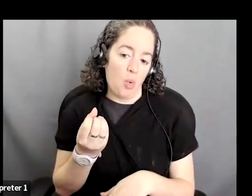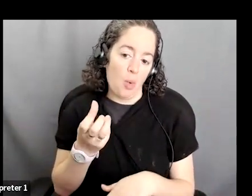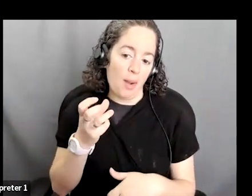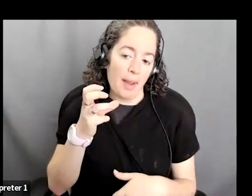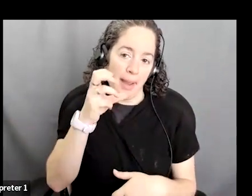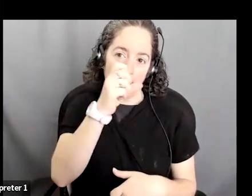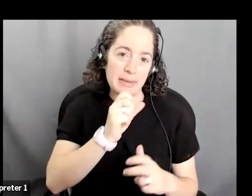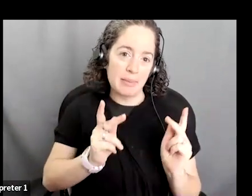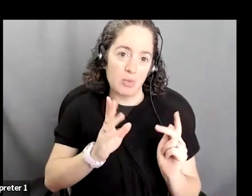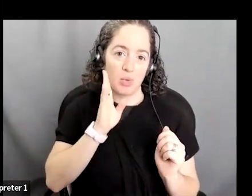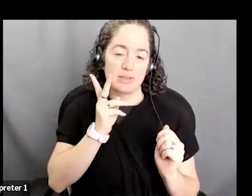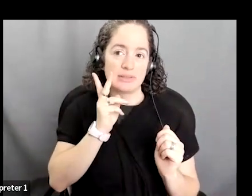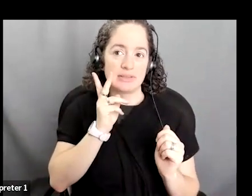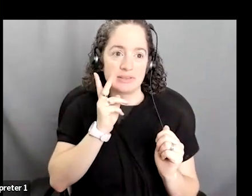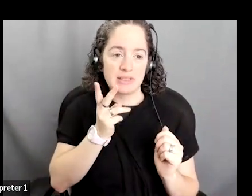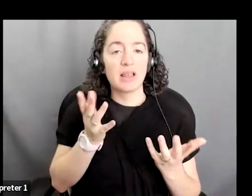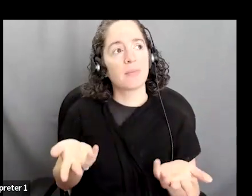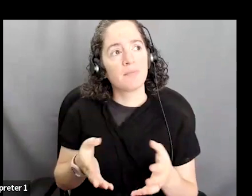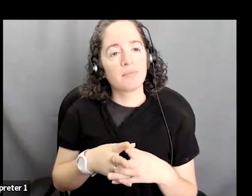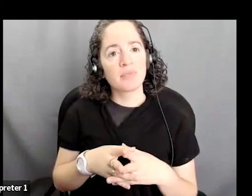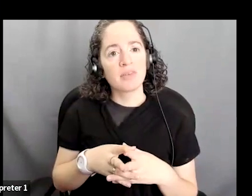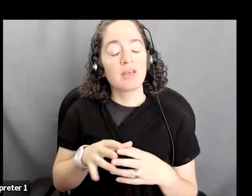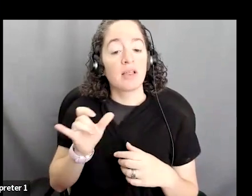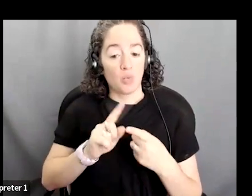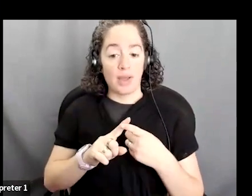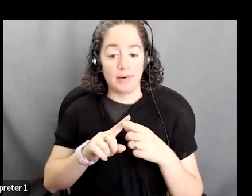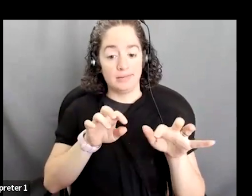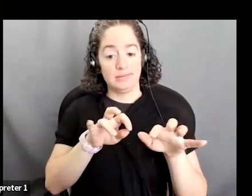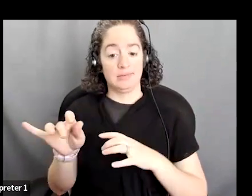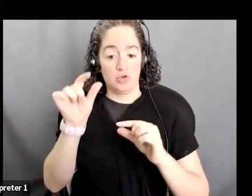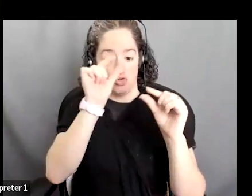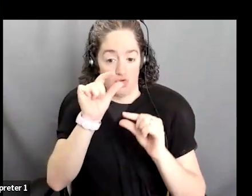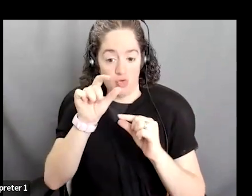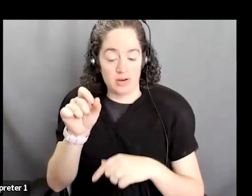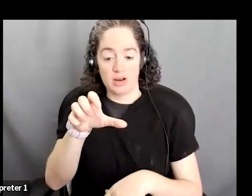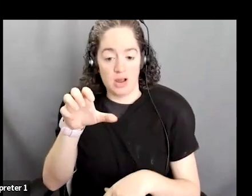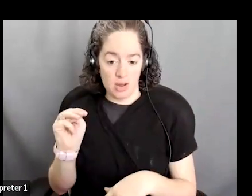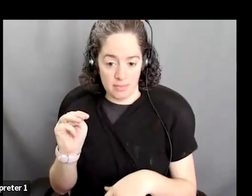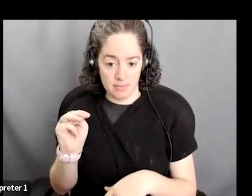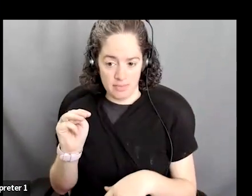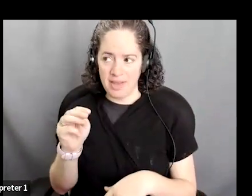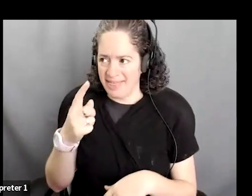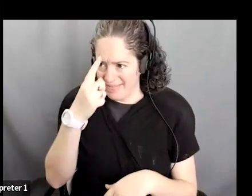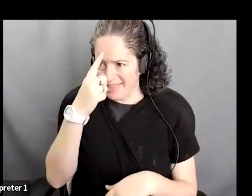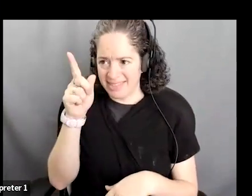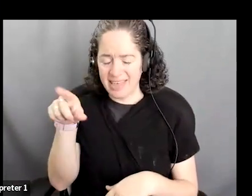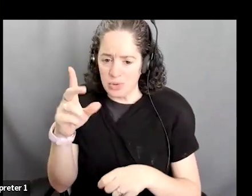I mean, even the Google search, if you just go to google.com, like that search field, I'm pretty sure does that.